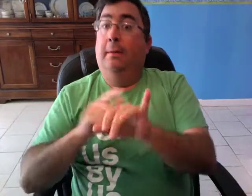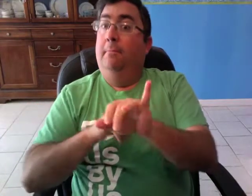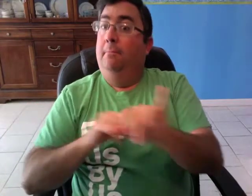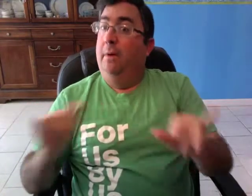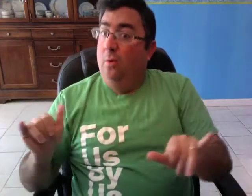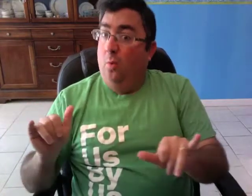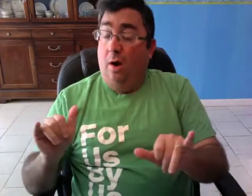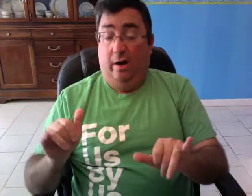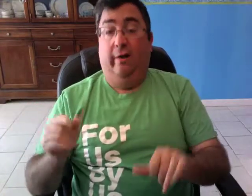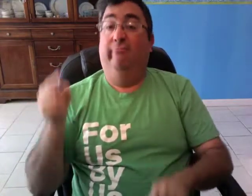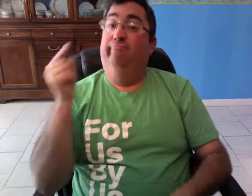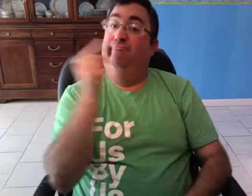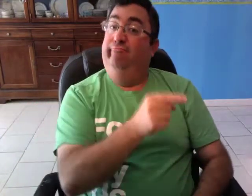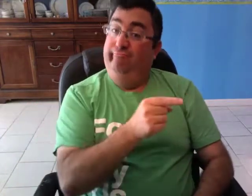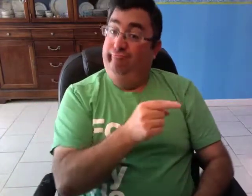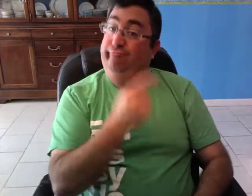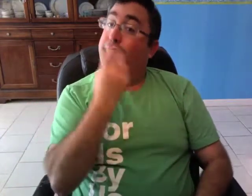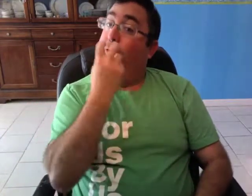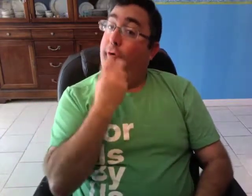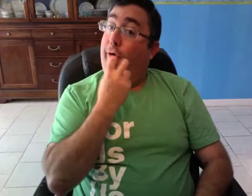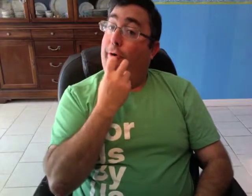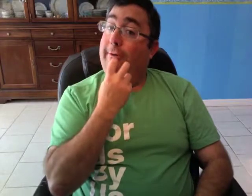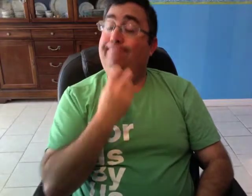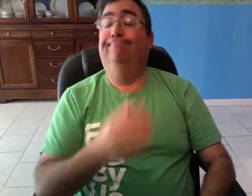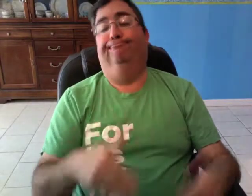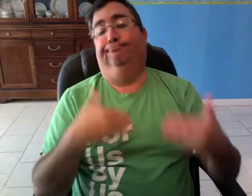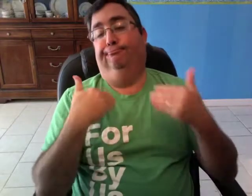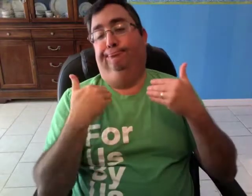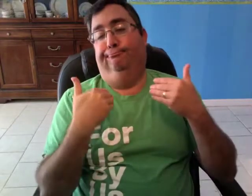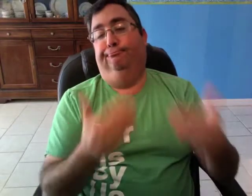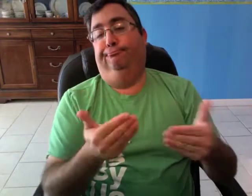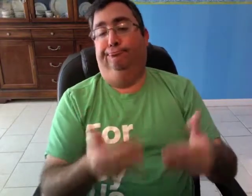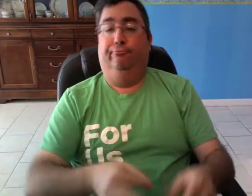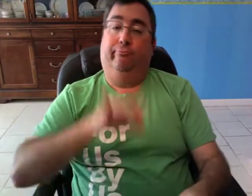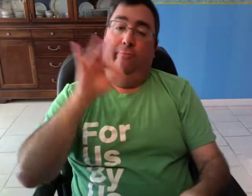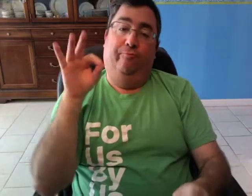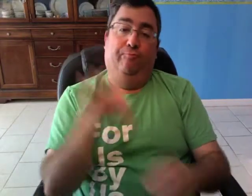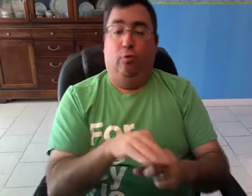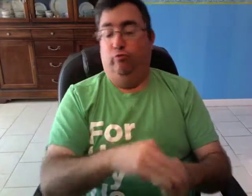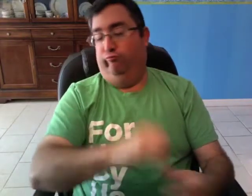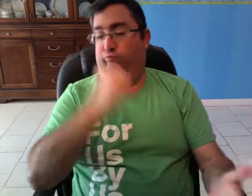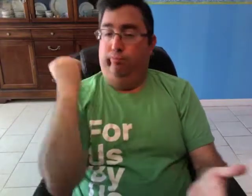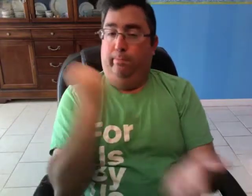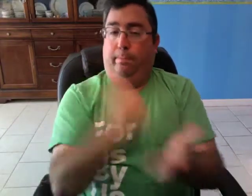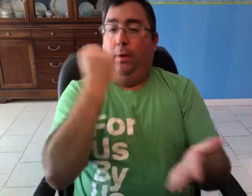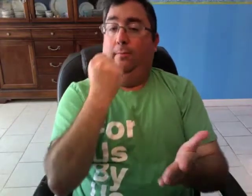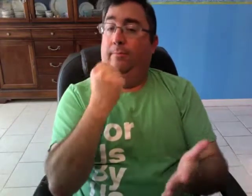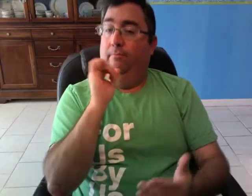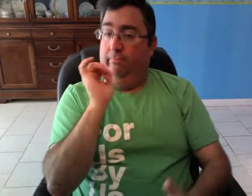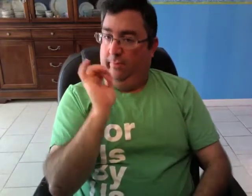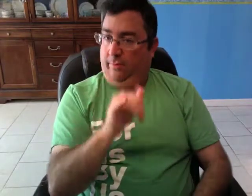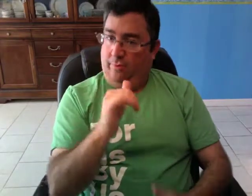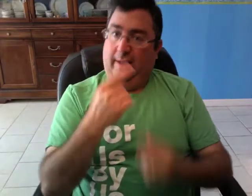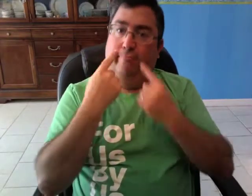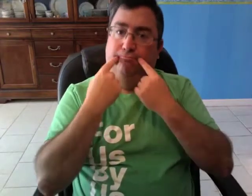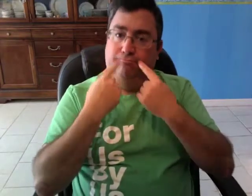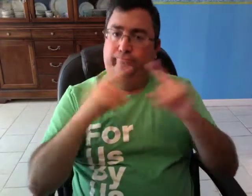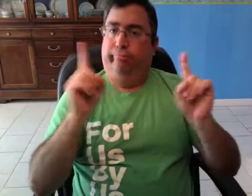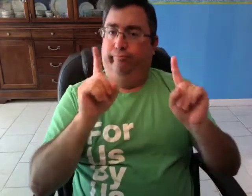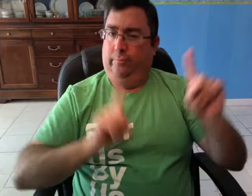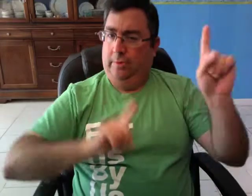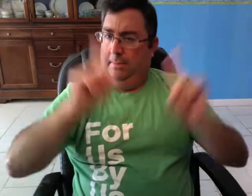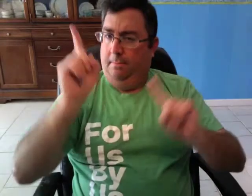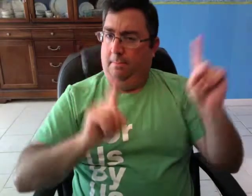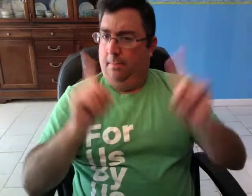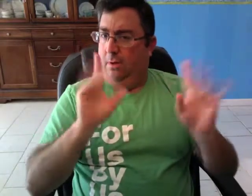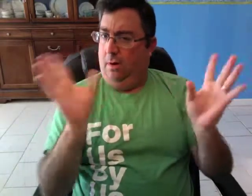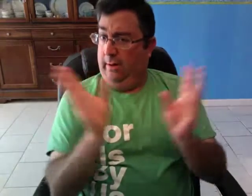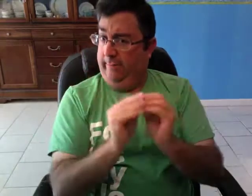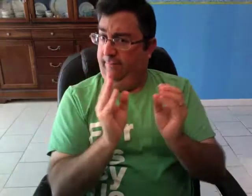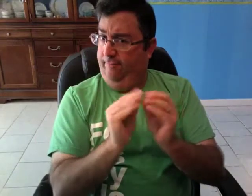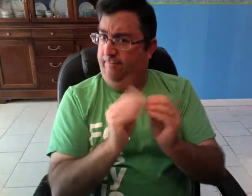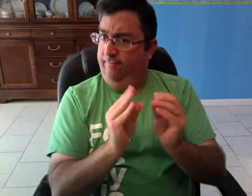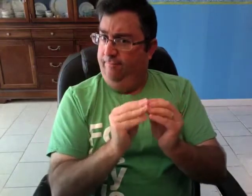Meanwhile, the Oralists were free to go ahead and ratify the Milan Resolutions.